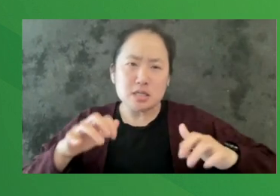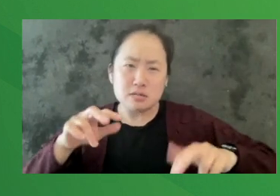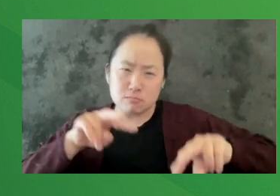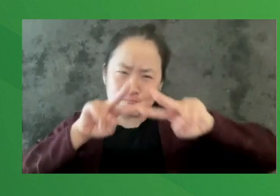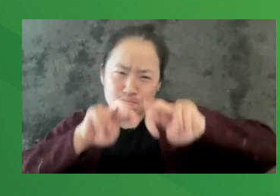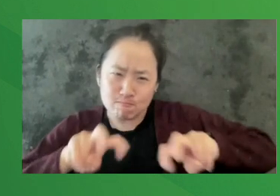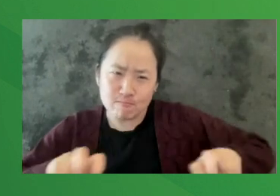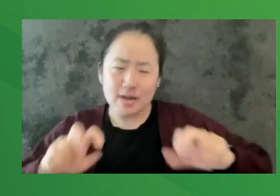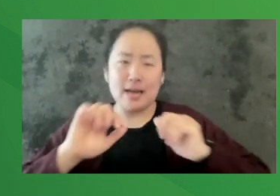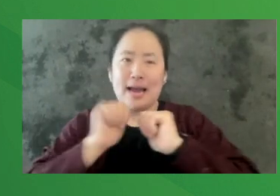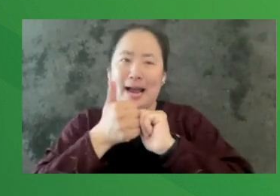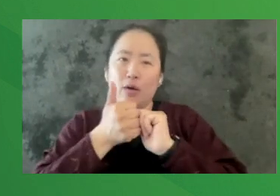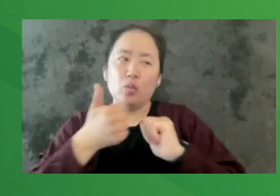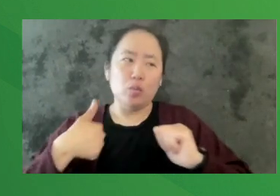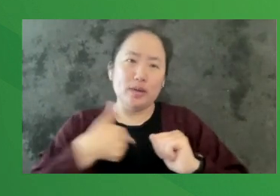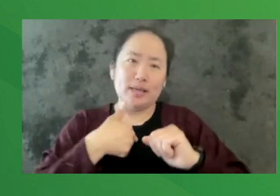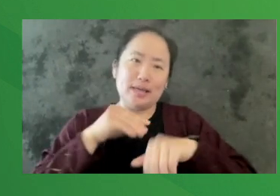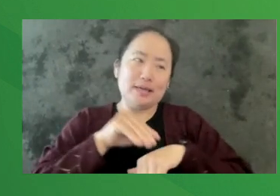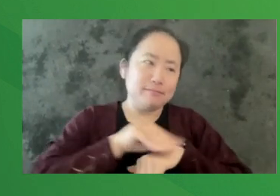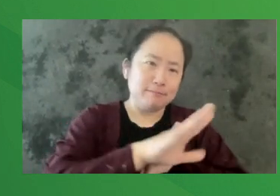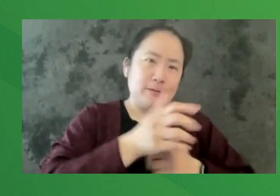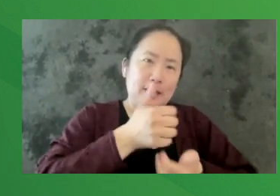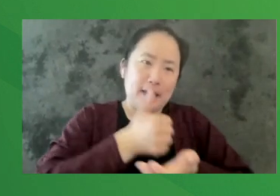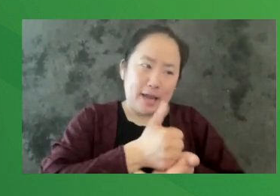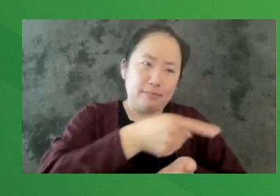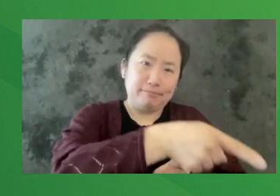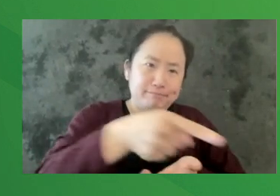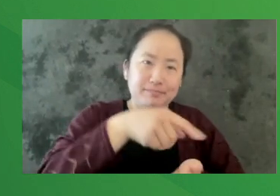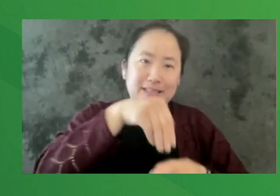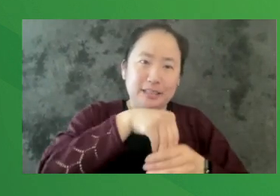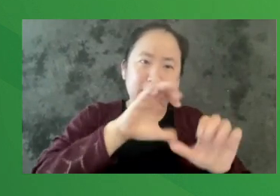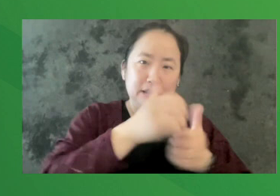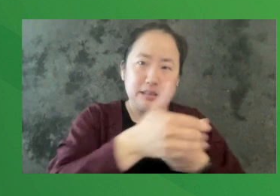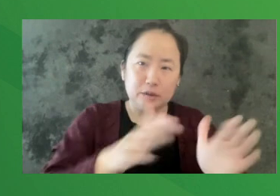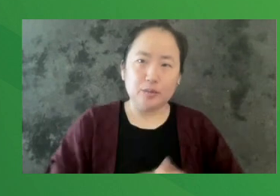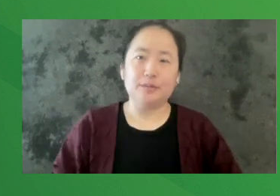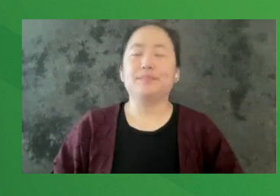So, we have a number of resources about climate change, education, climate change education